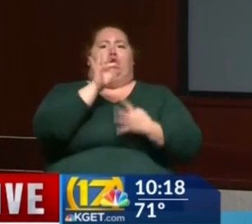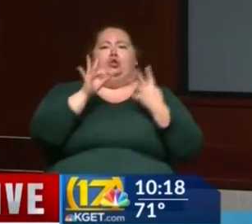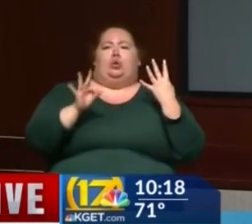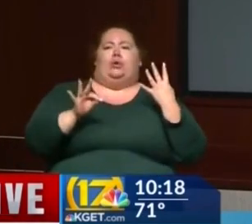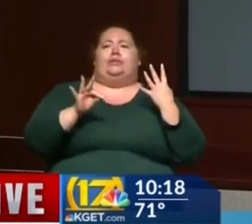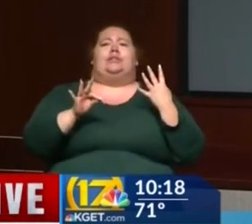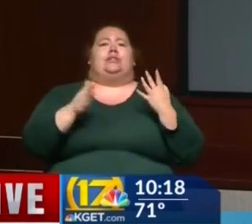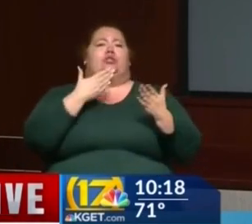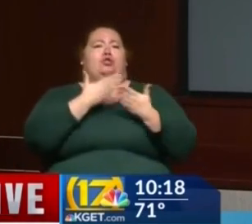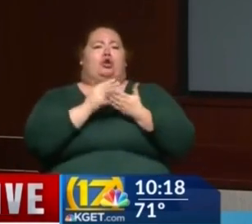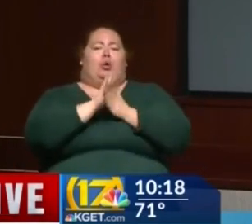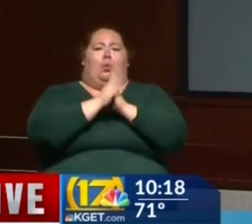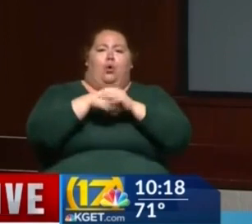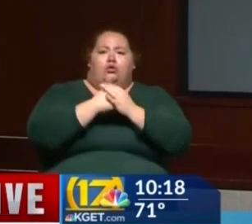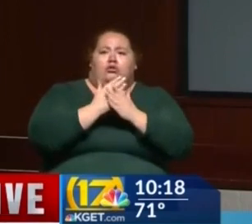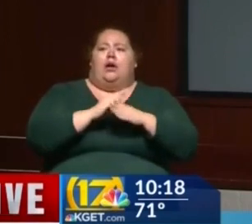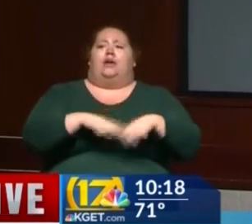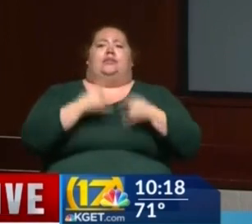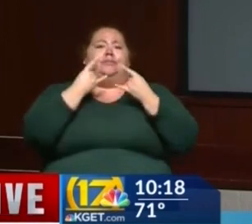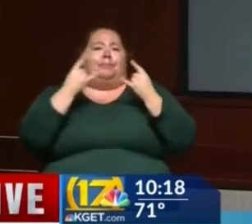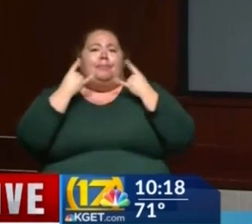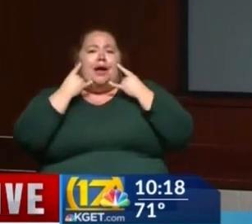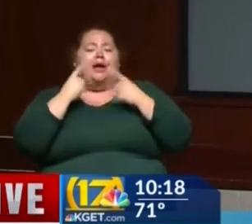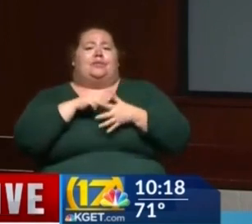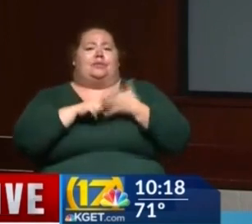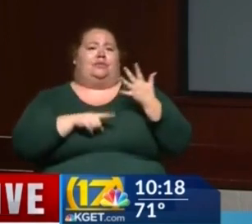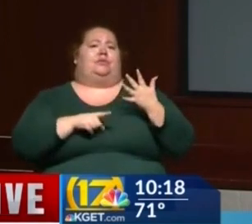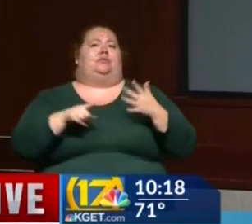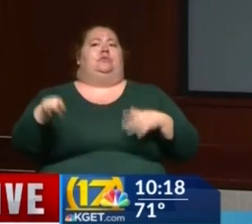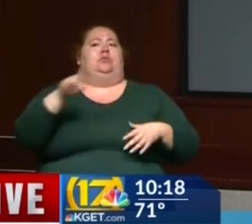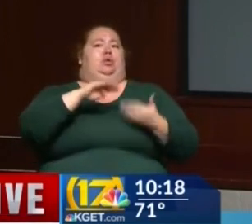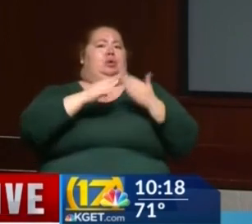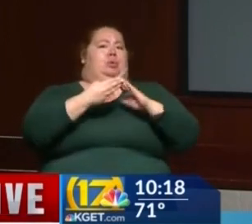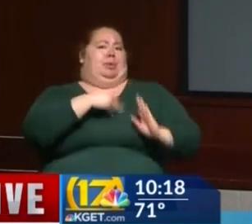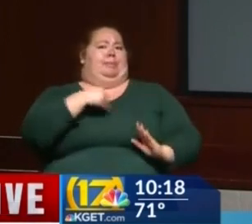PUT OUT MESSAGES ENCOURAGING PEOPLE TO PRACTICE MAKE GOOD